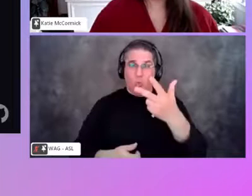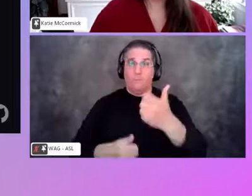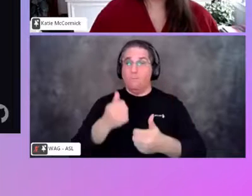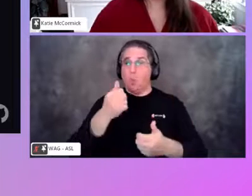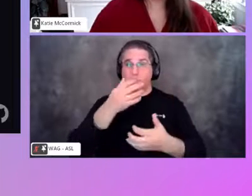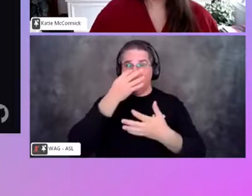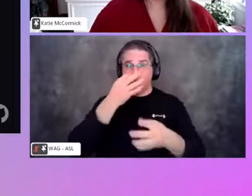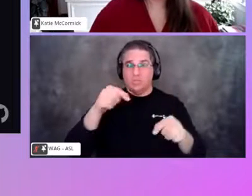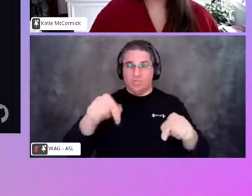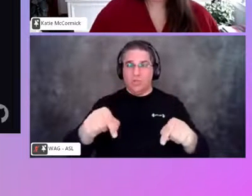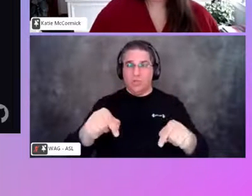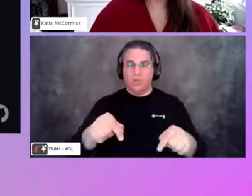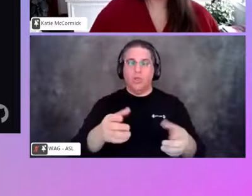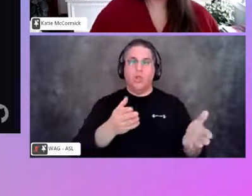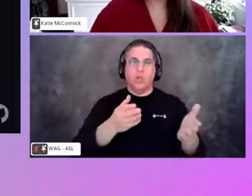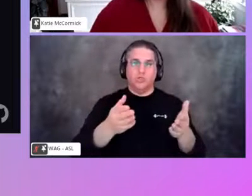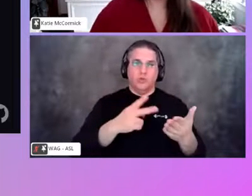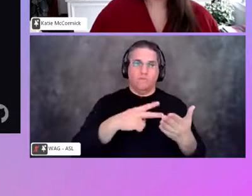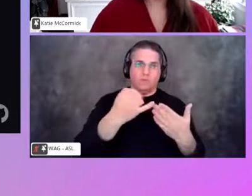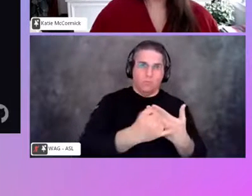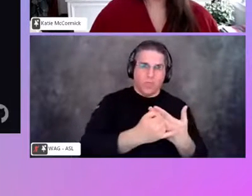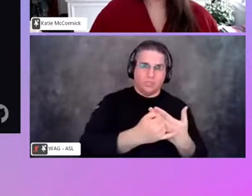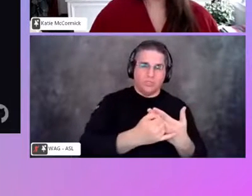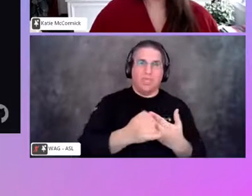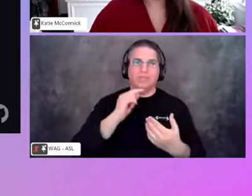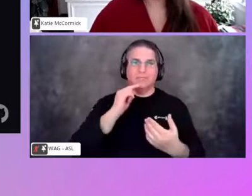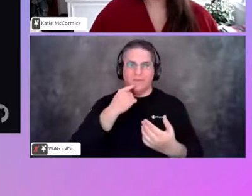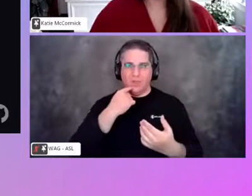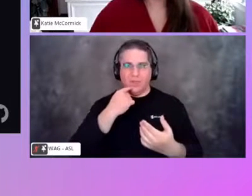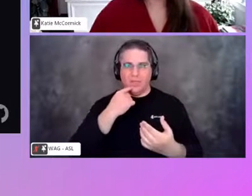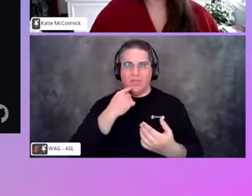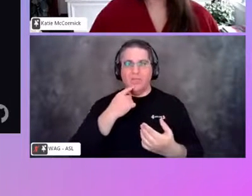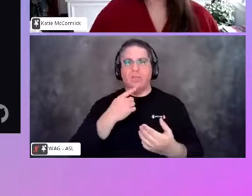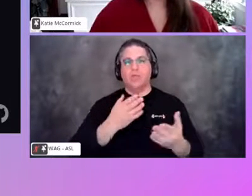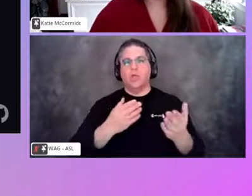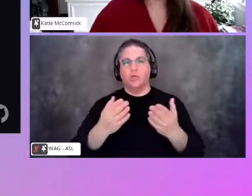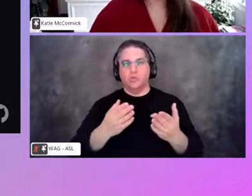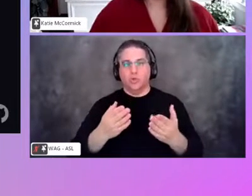issues in the label section. In particular, though we have many labels, the three of